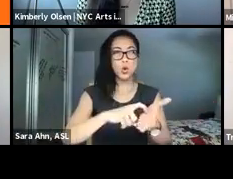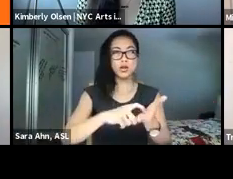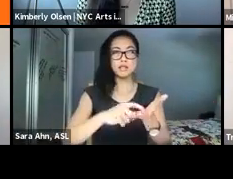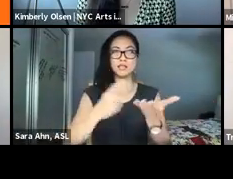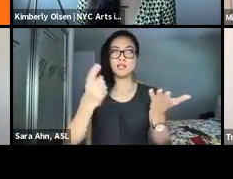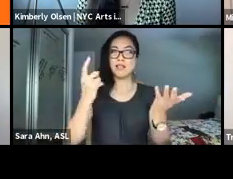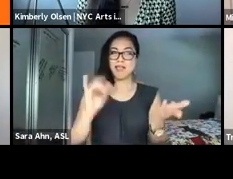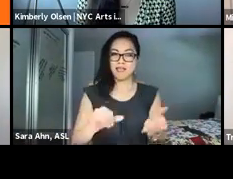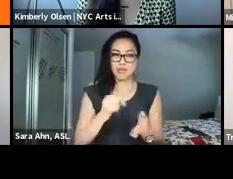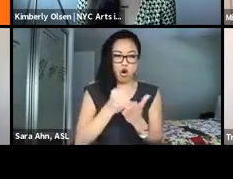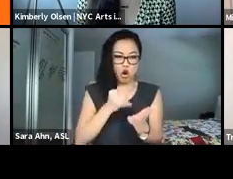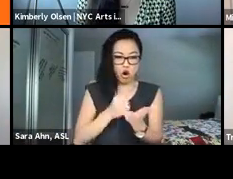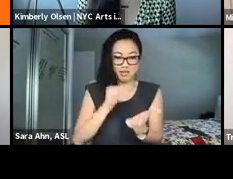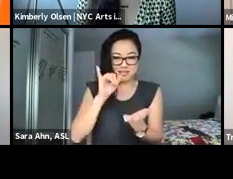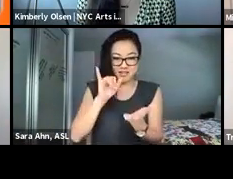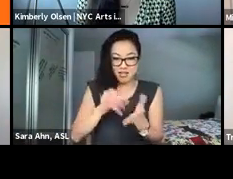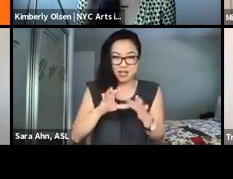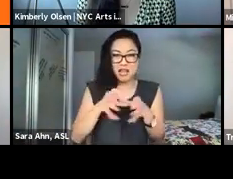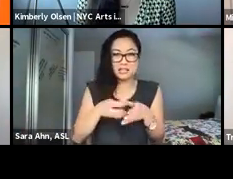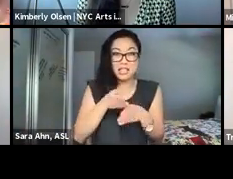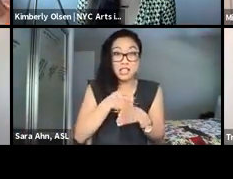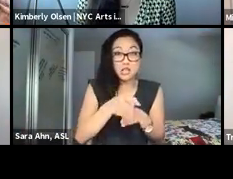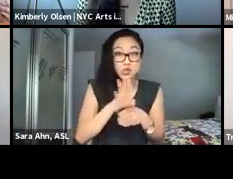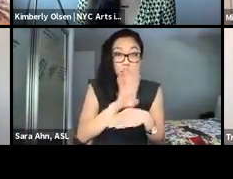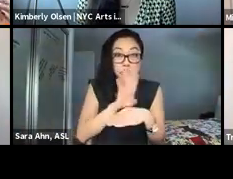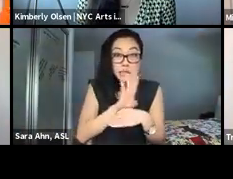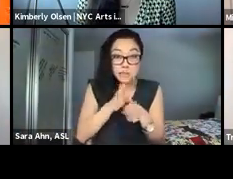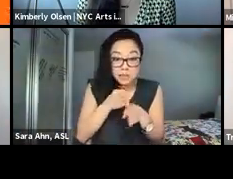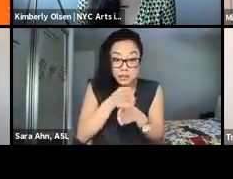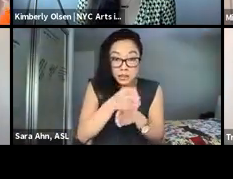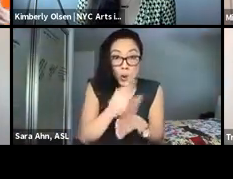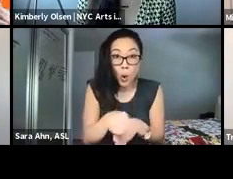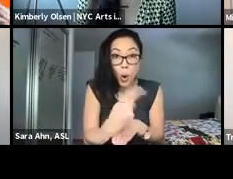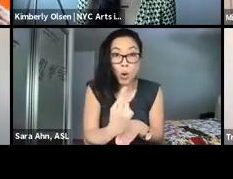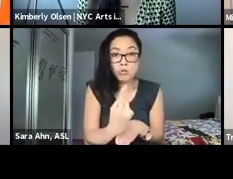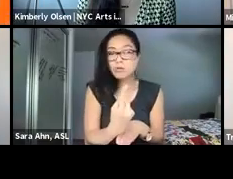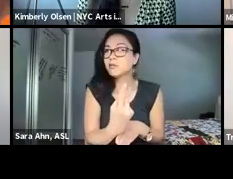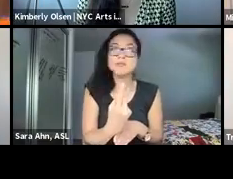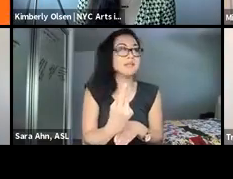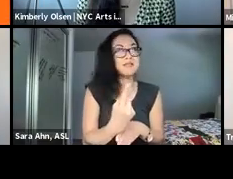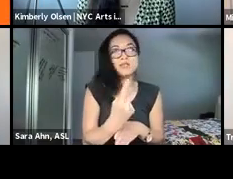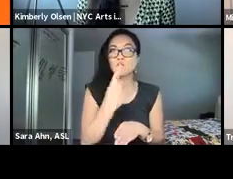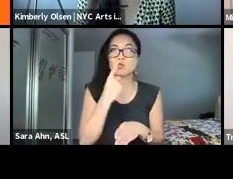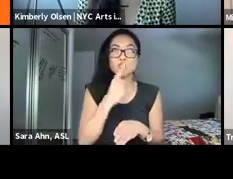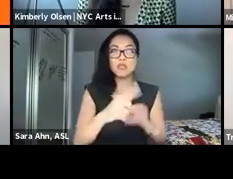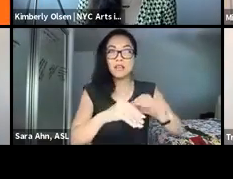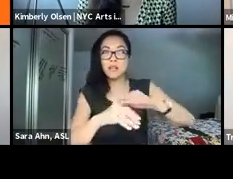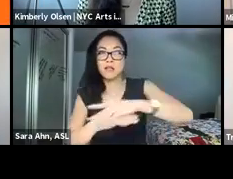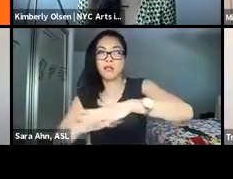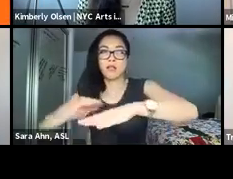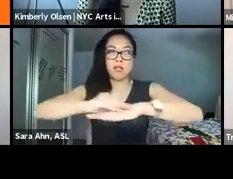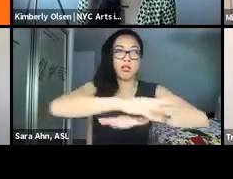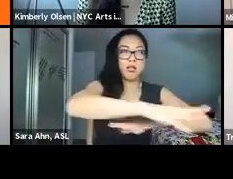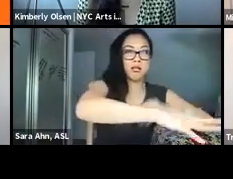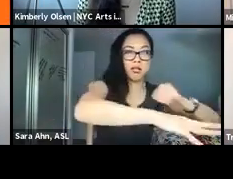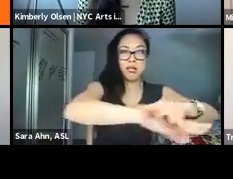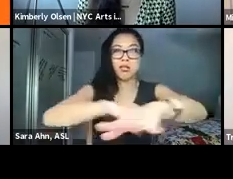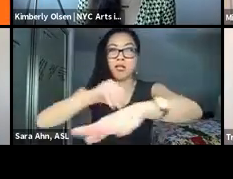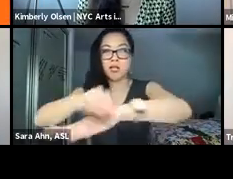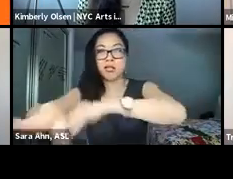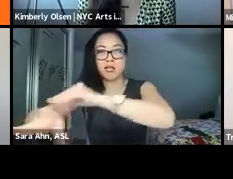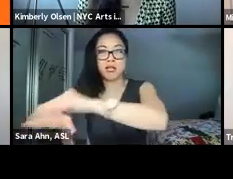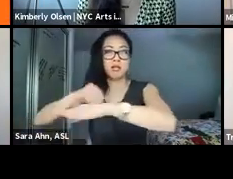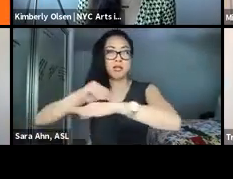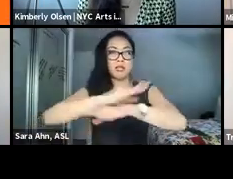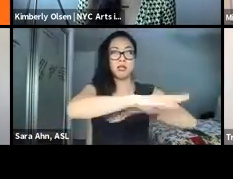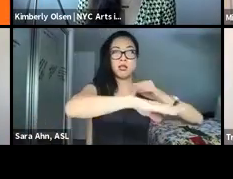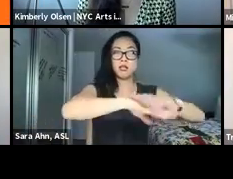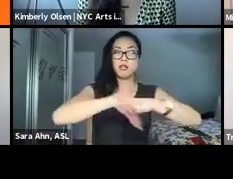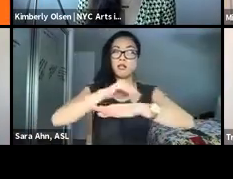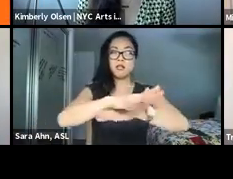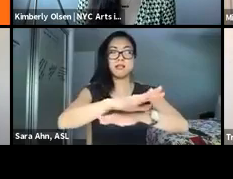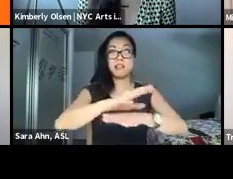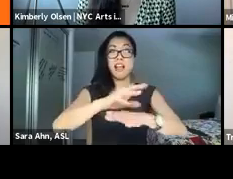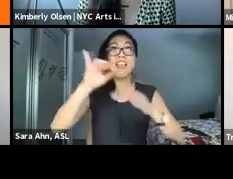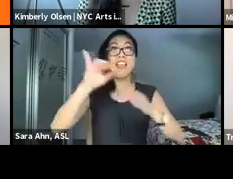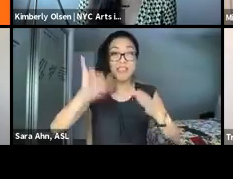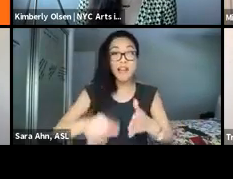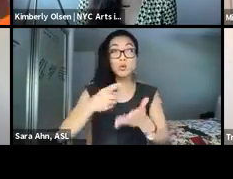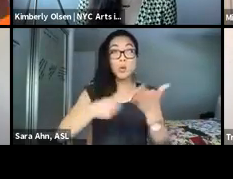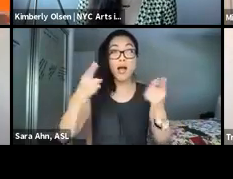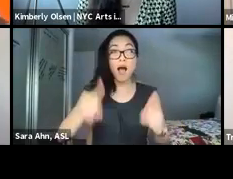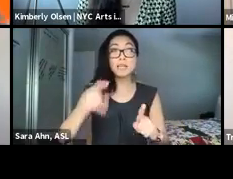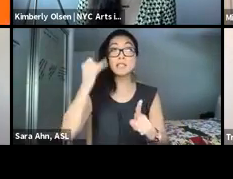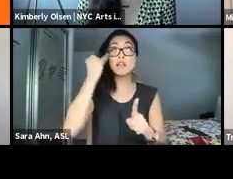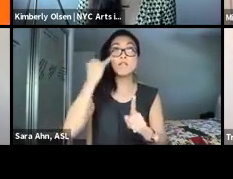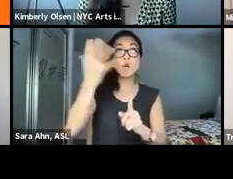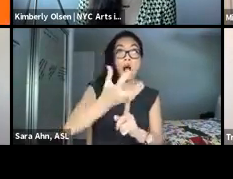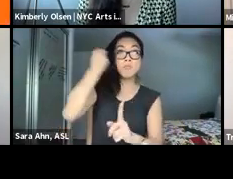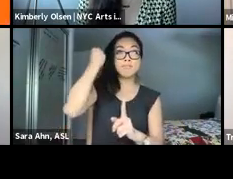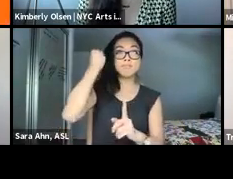was mentioning a comment, mentioned this is particularly hard for partner dancing,